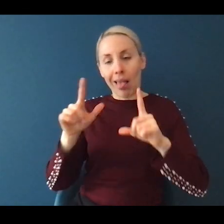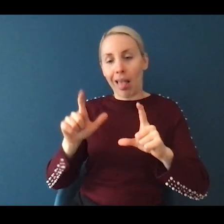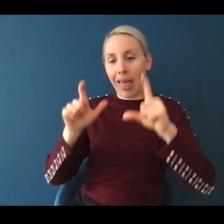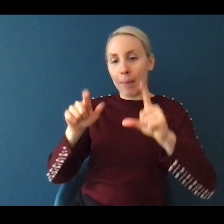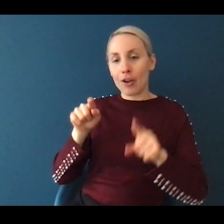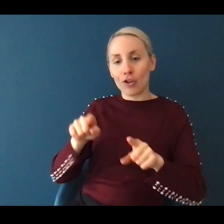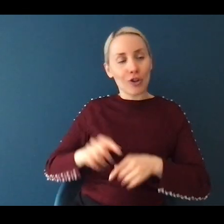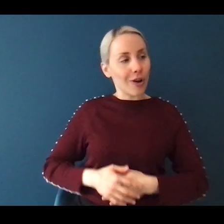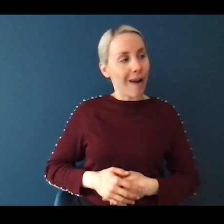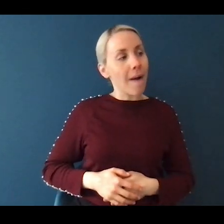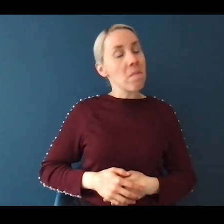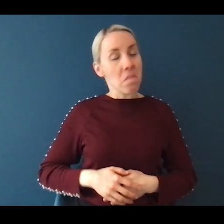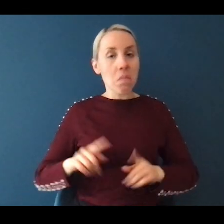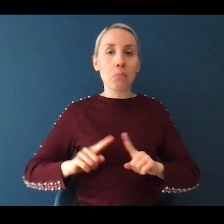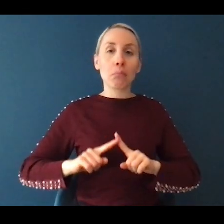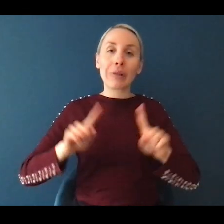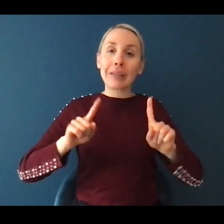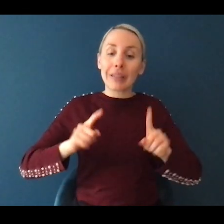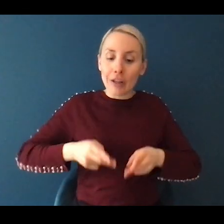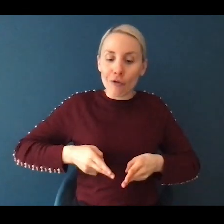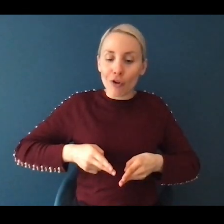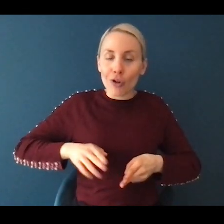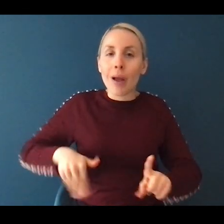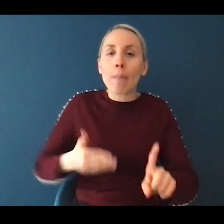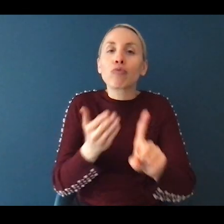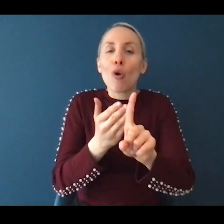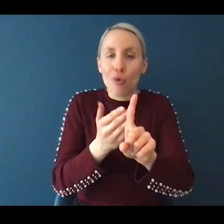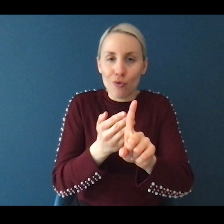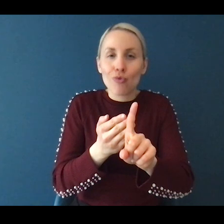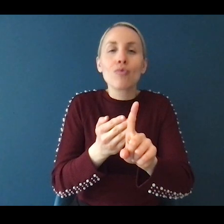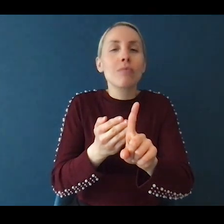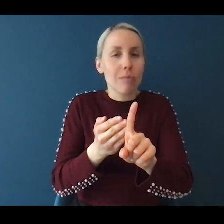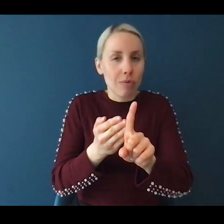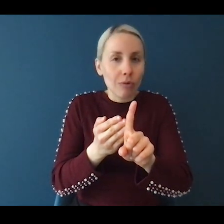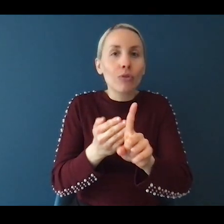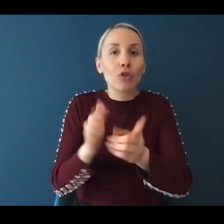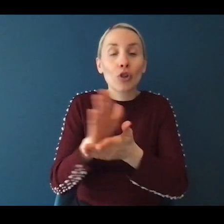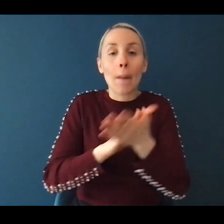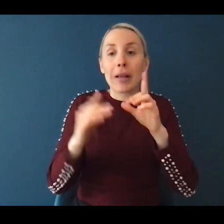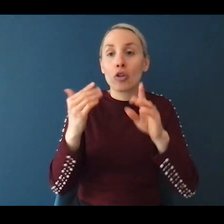way of working for me and it definitely took the work in a very different direction and